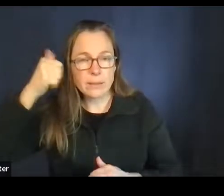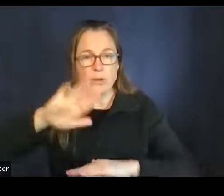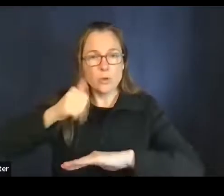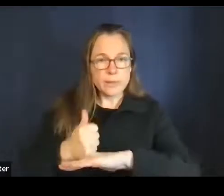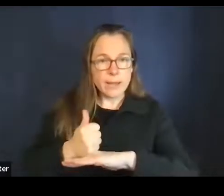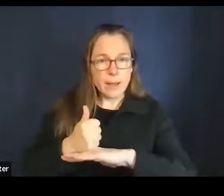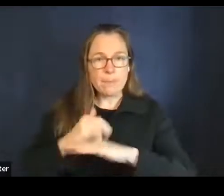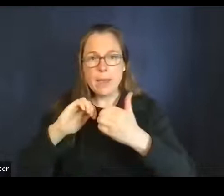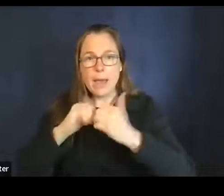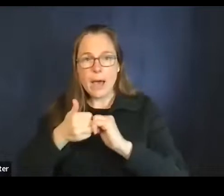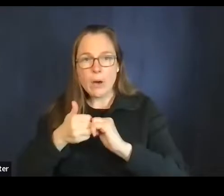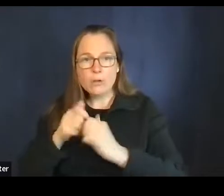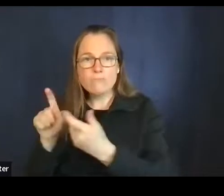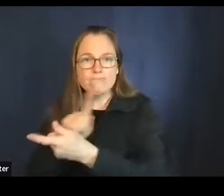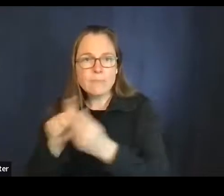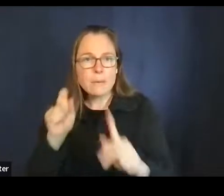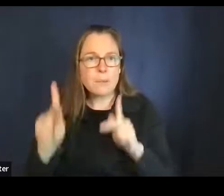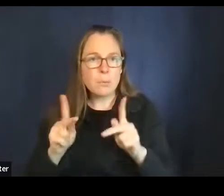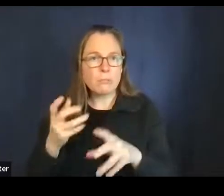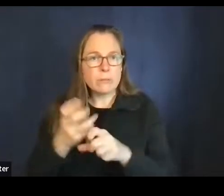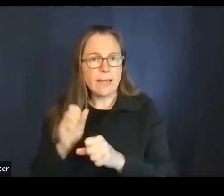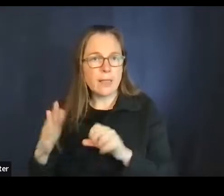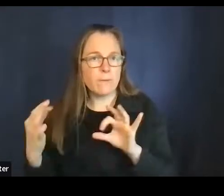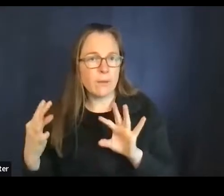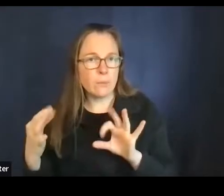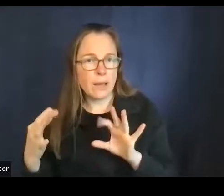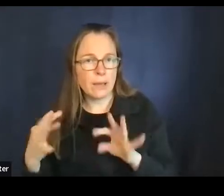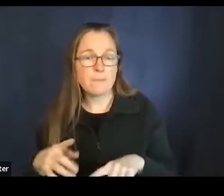on a number of different topics, but really as an umbrella, the whole effort.